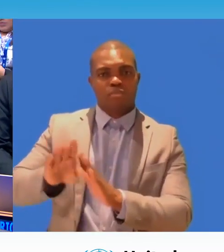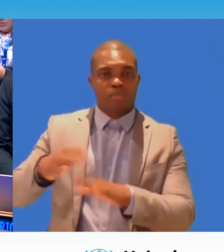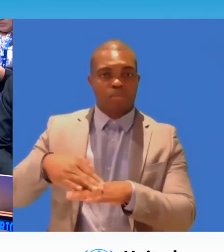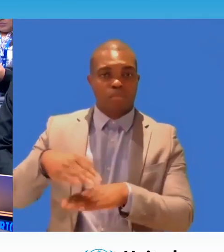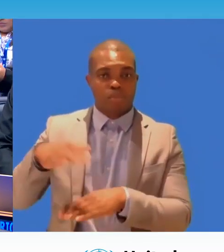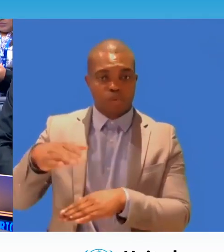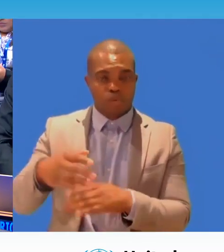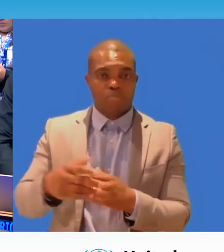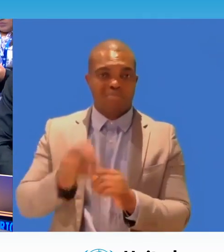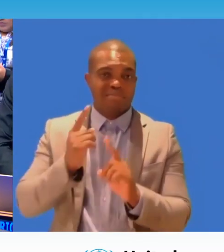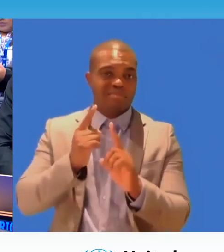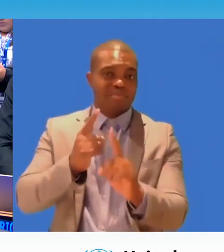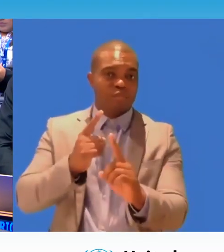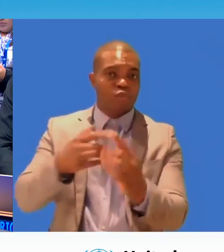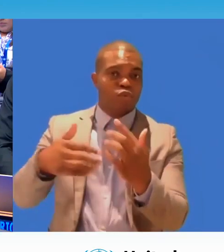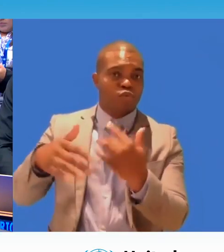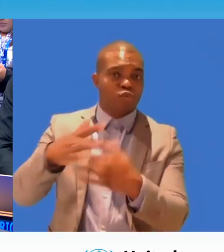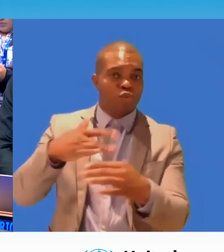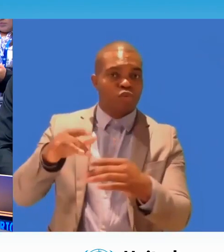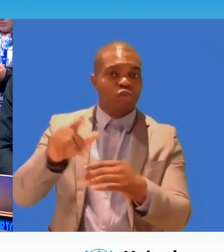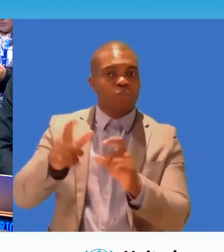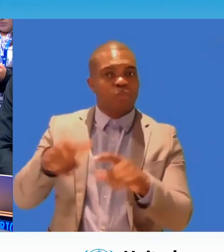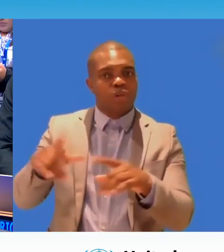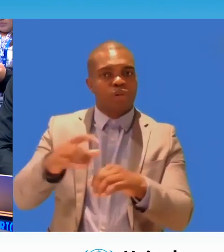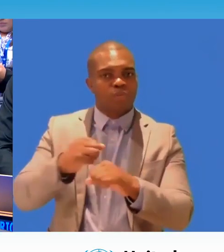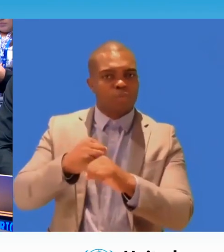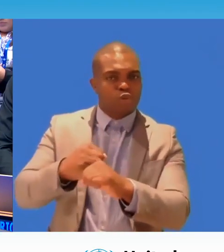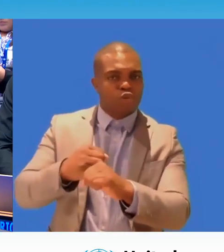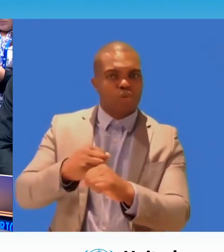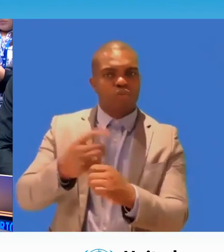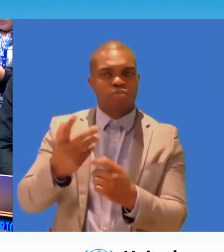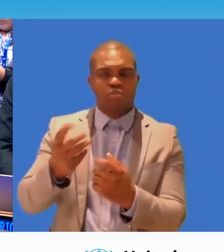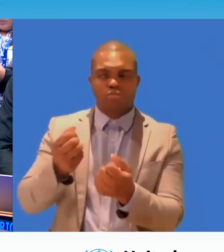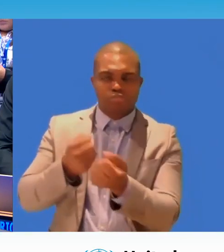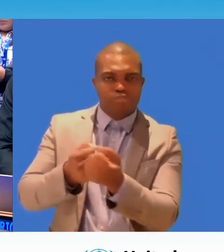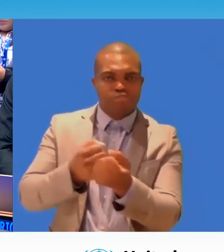person